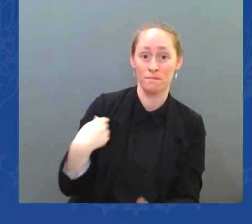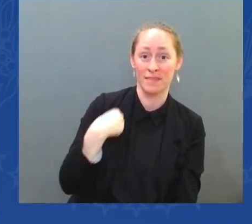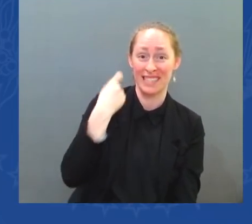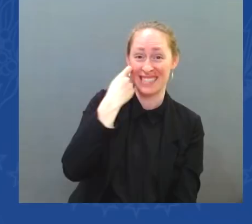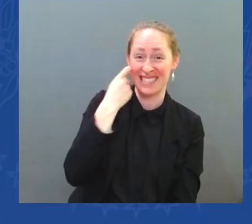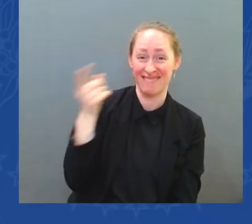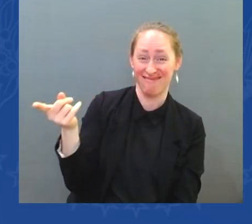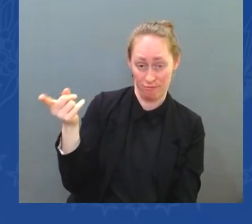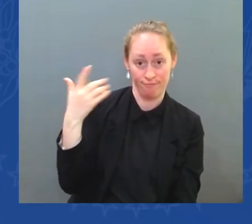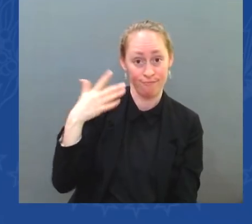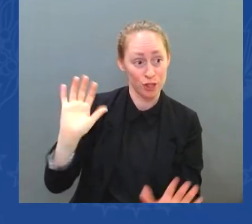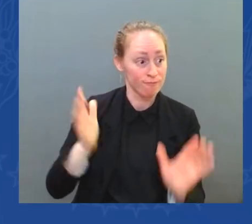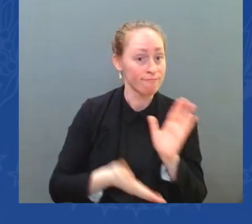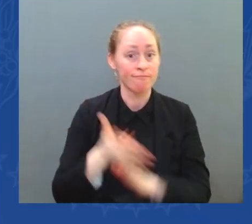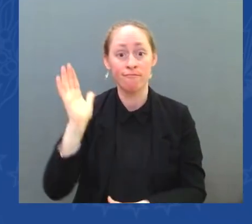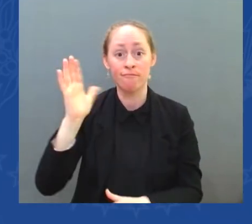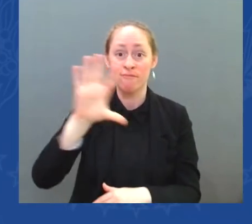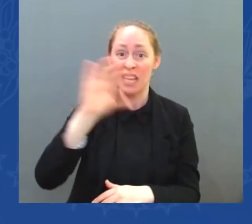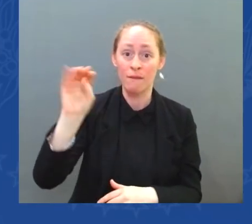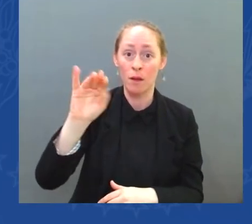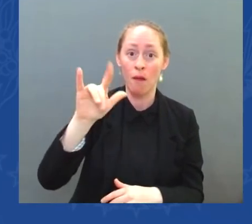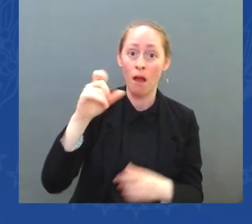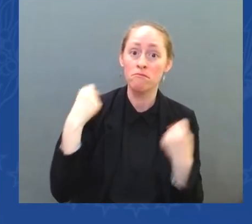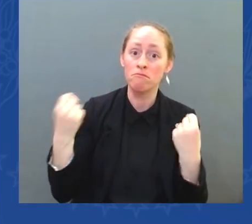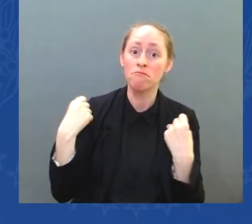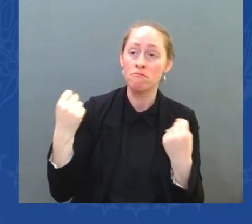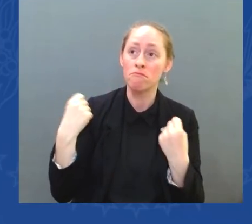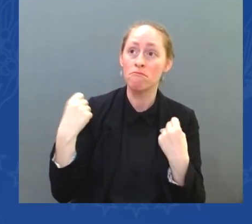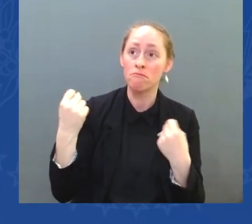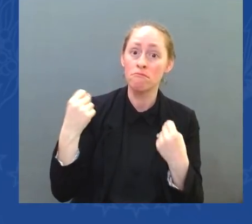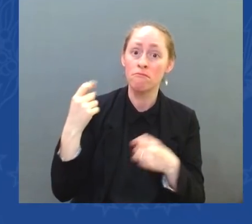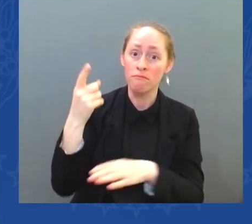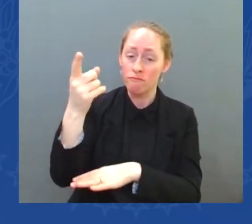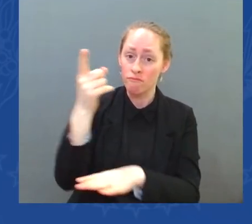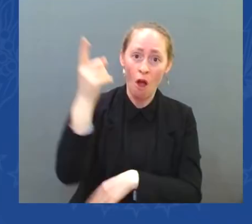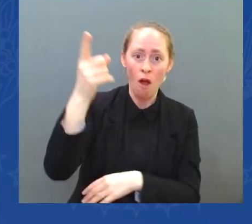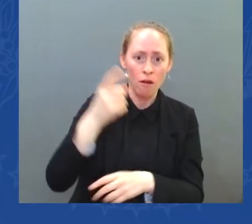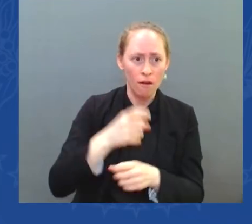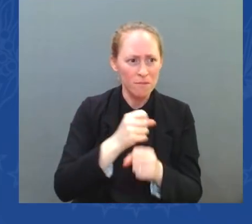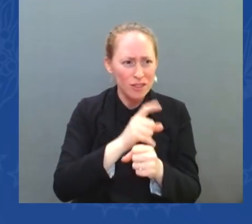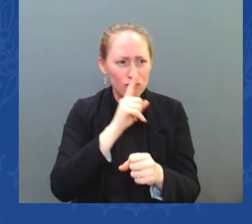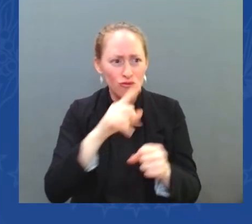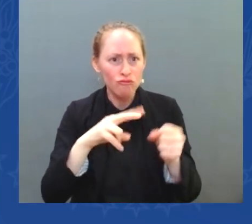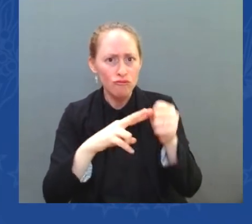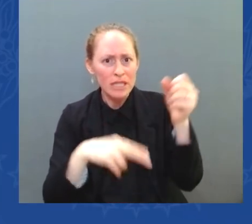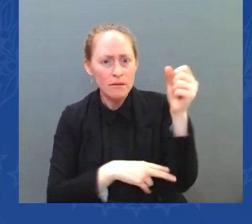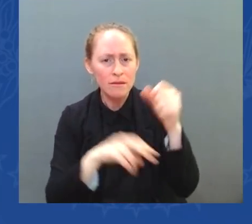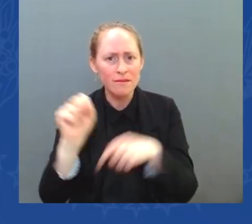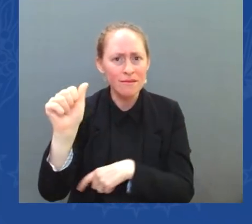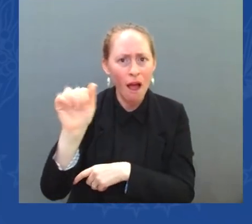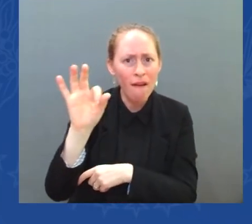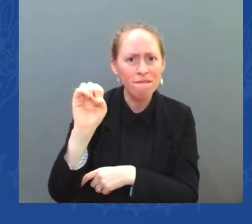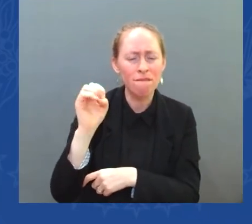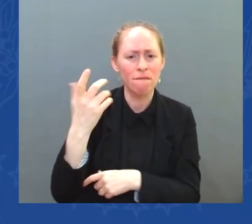I hope you're not going over some of them. And that starts with roads and bridges. It really does. As Cindy has pointed out,